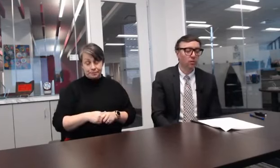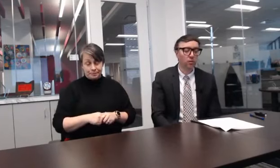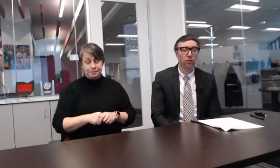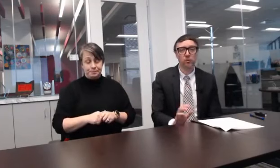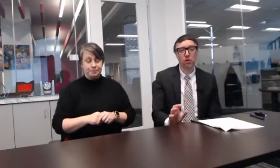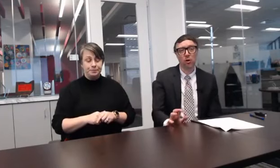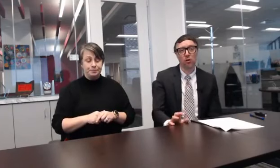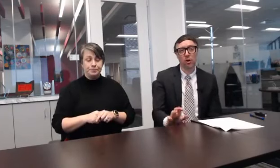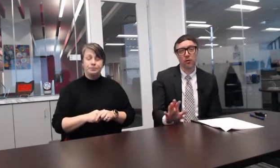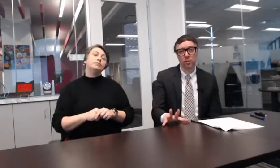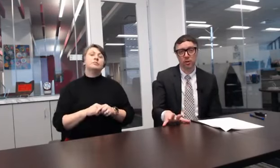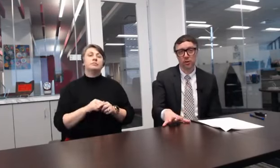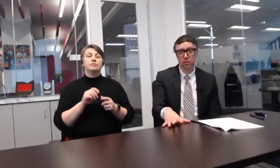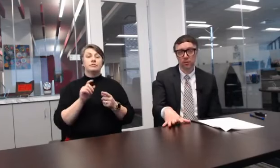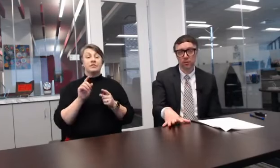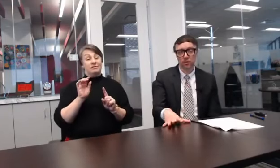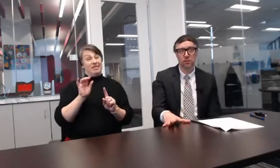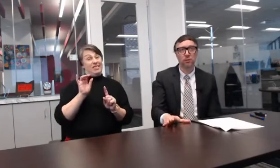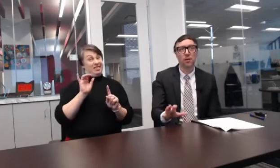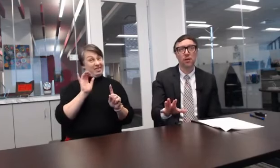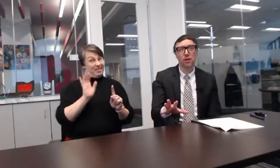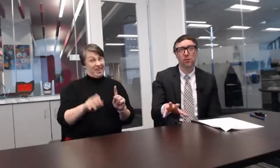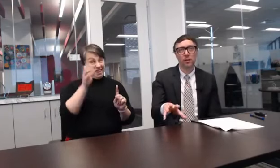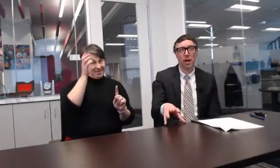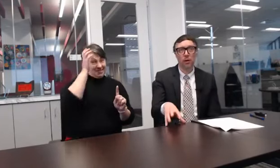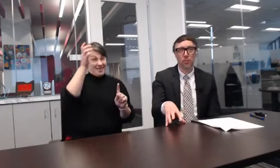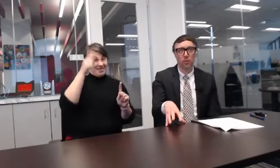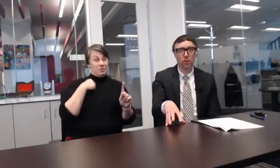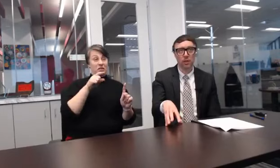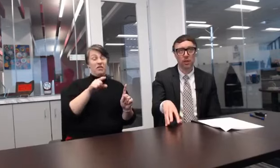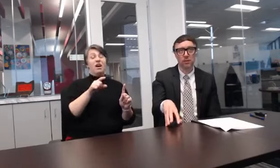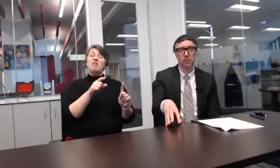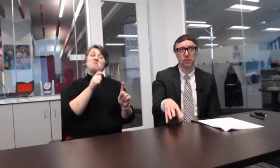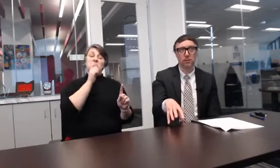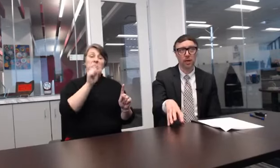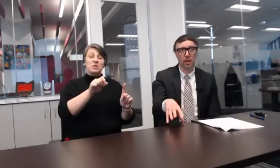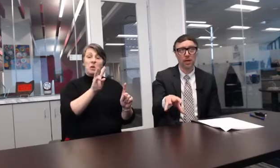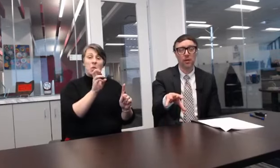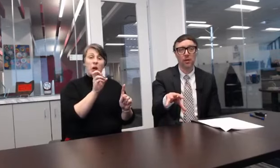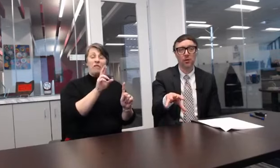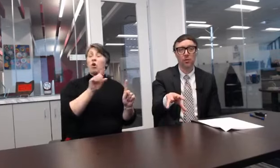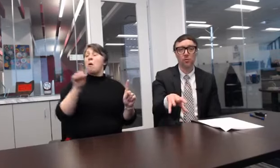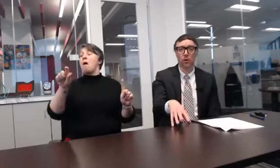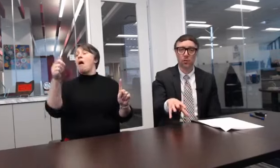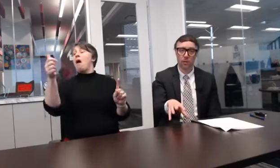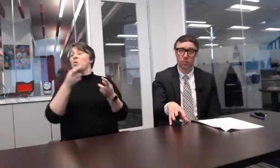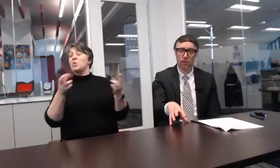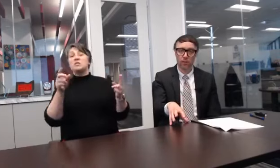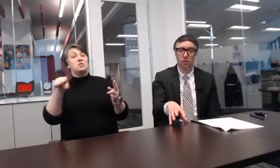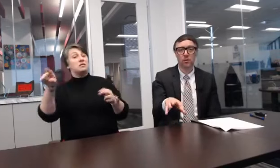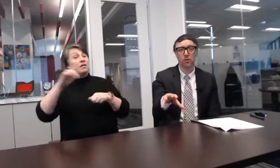So those are called Alternative Services. If the County Board is saying you don't need a waiver,